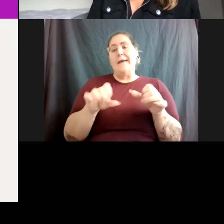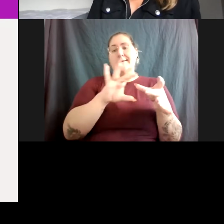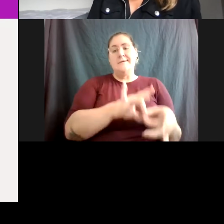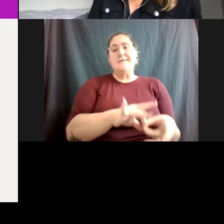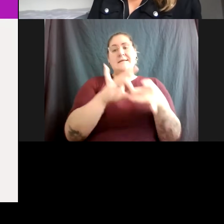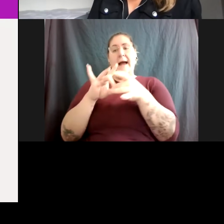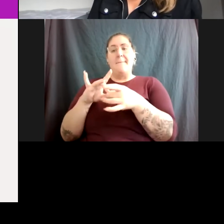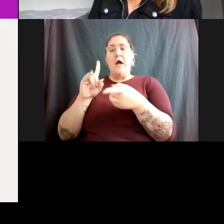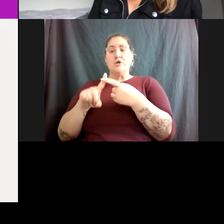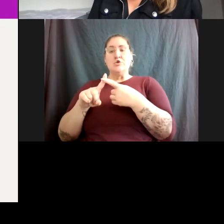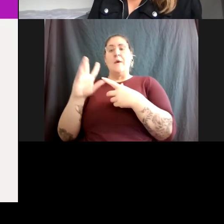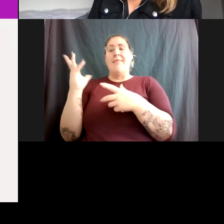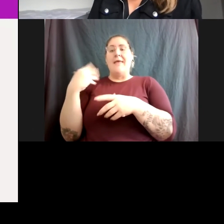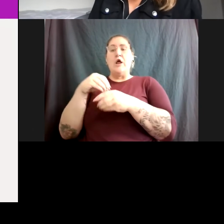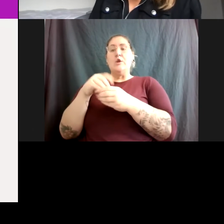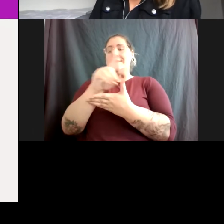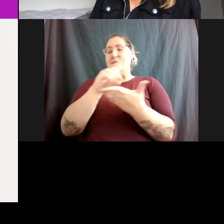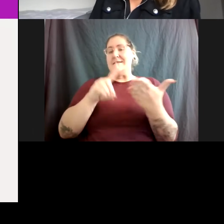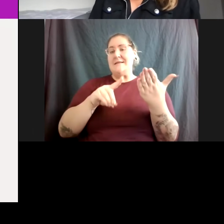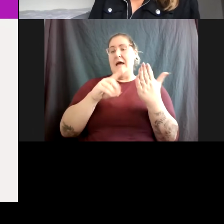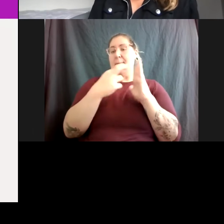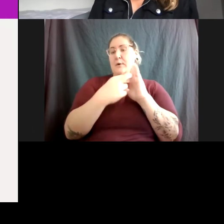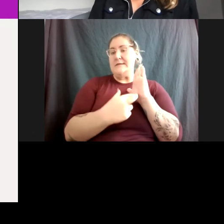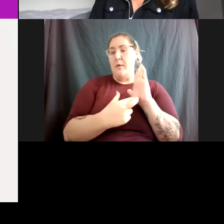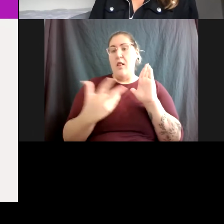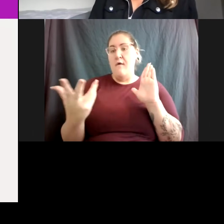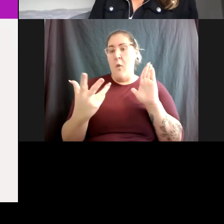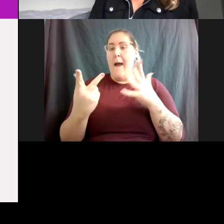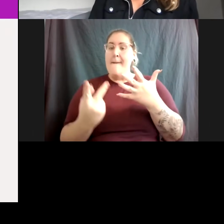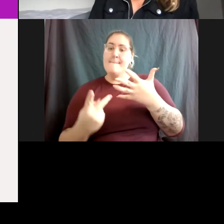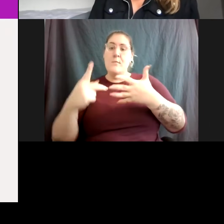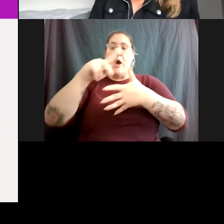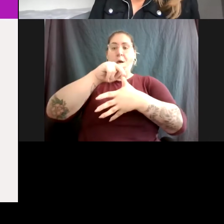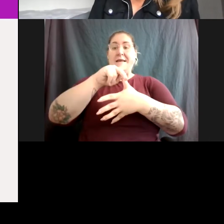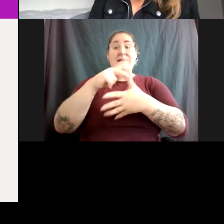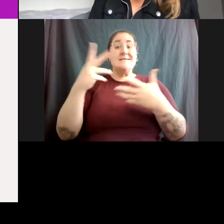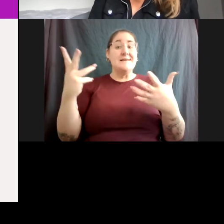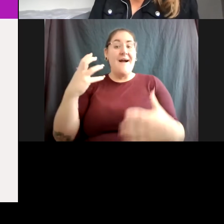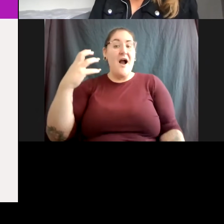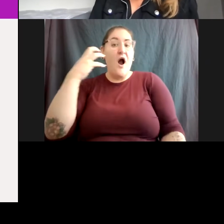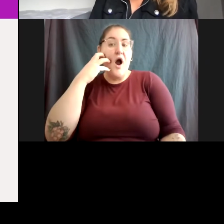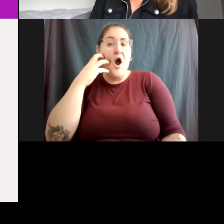of prioritise content. Help users focus on core tasks, features, and information by prioritizing them